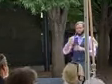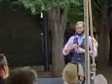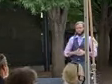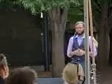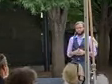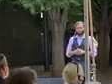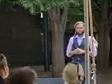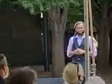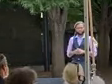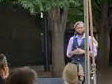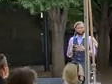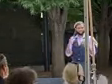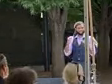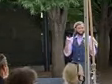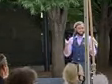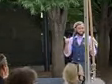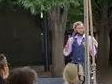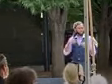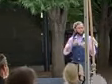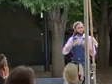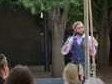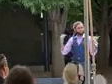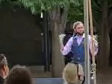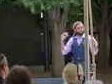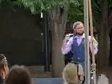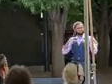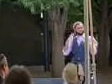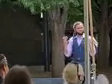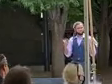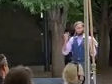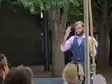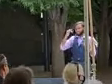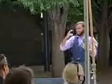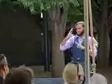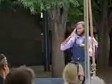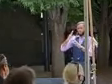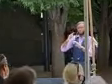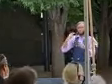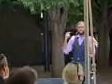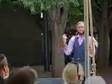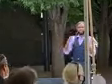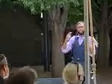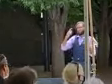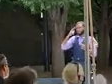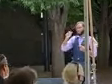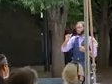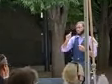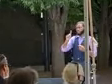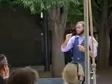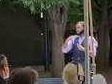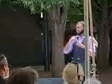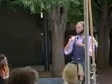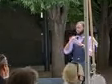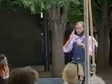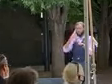And now we are gathered here to honor the anniversary of the ADA and to honor those who fought for that law,